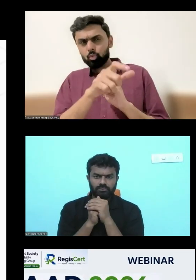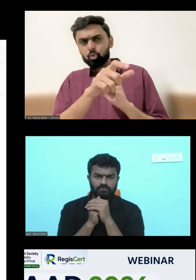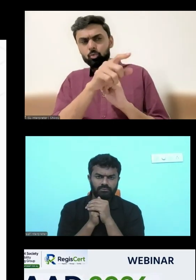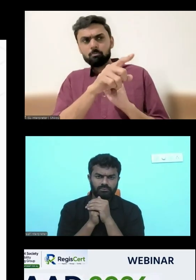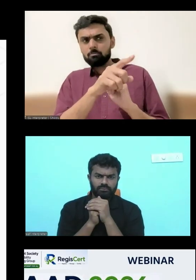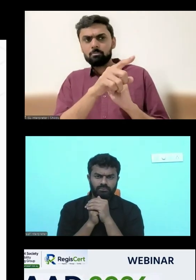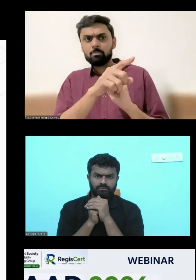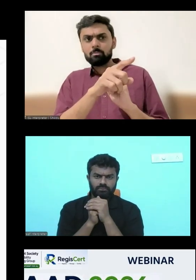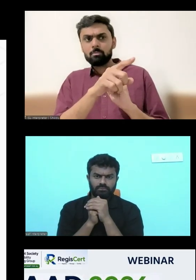children.